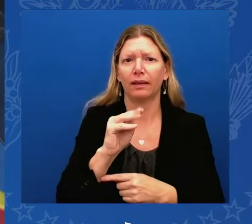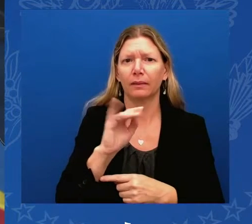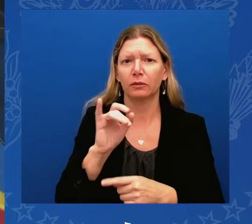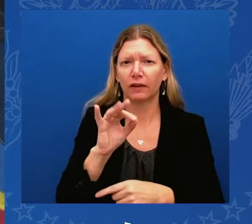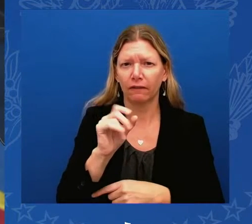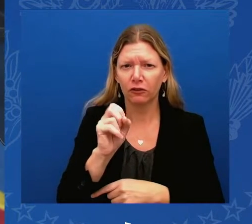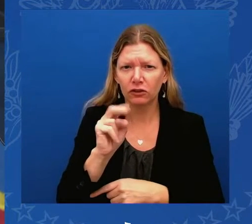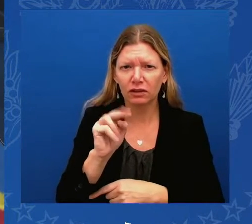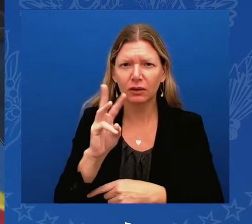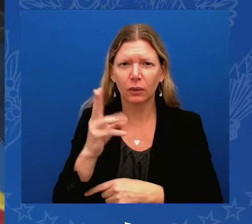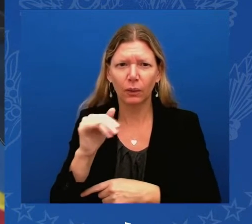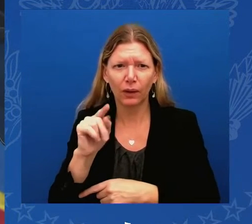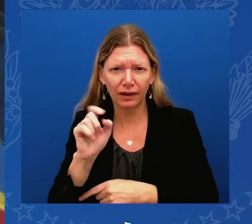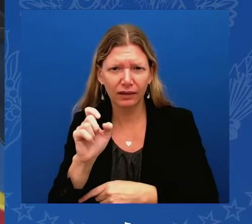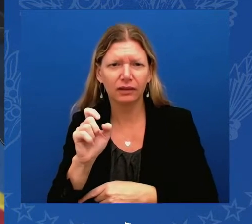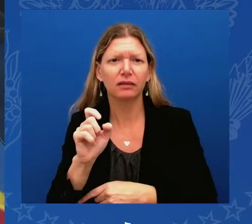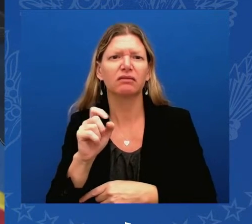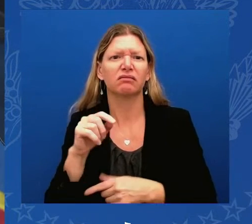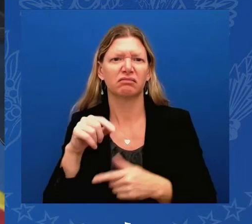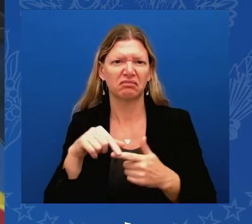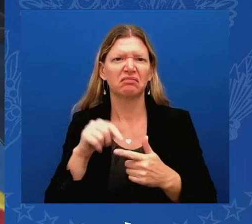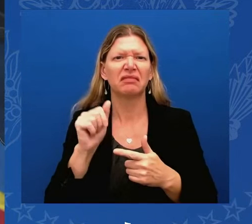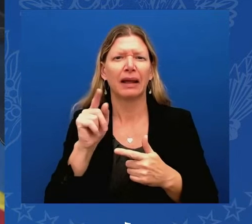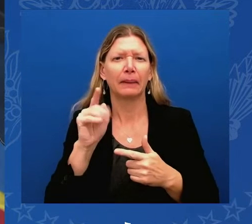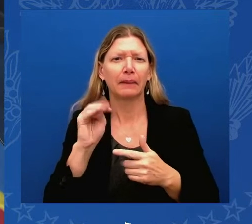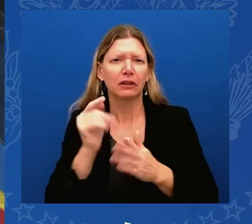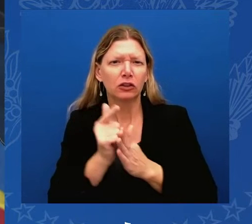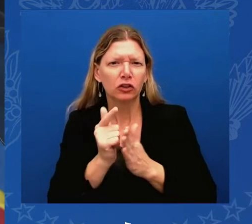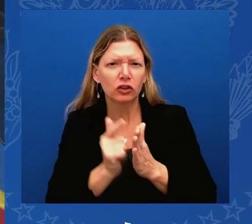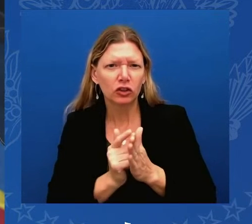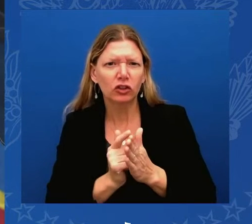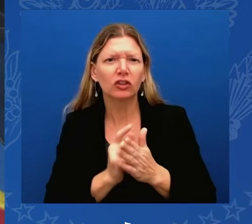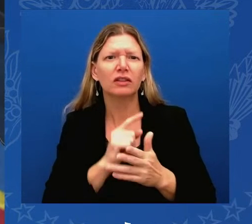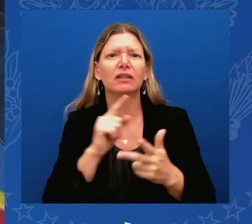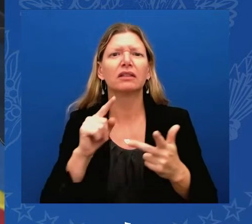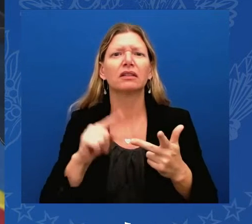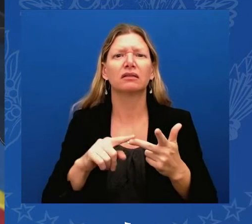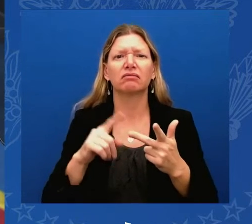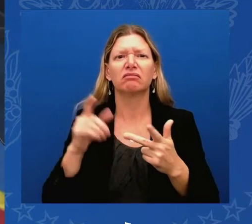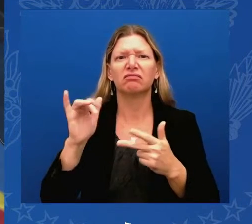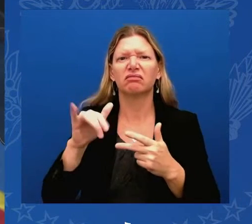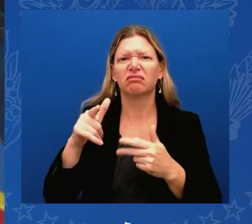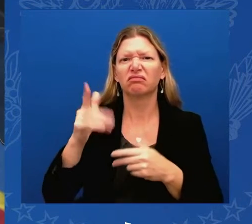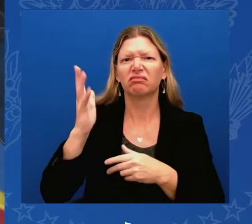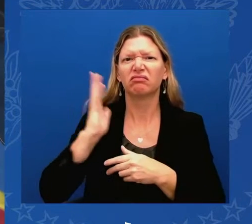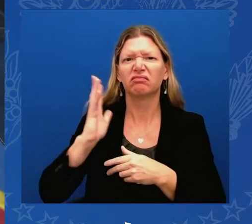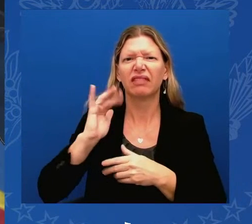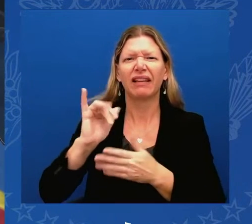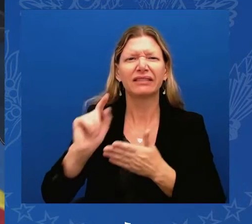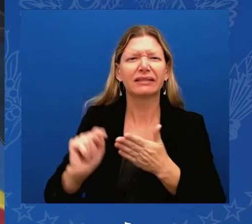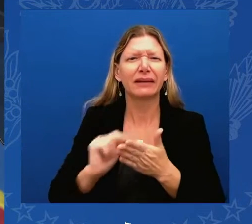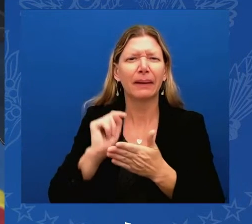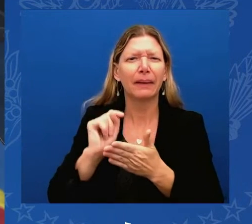a school to help formerly enslaved men enter the ministry, where education would be the great equalizer